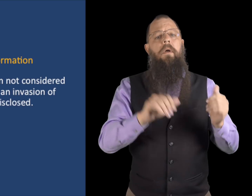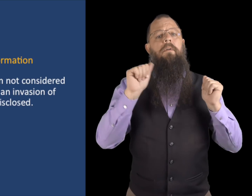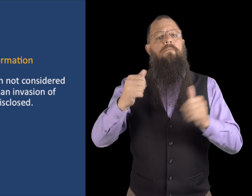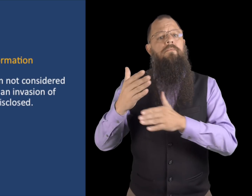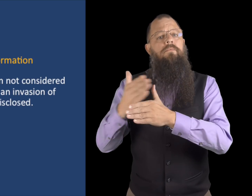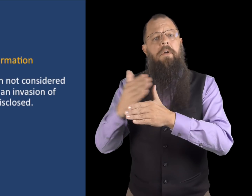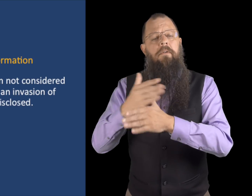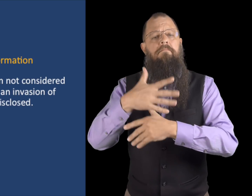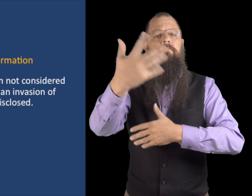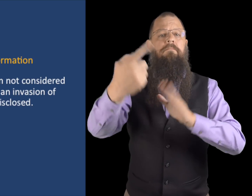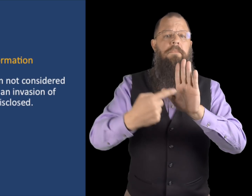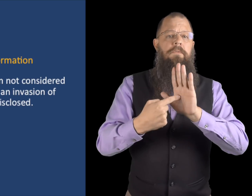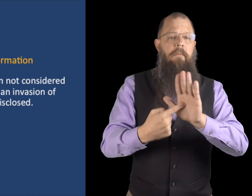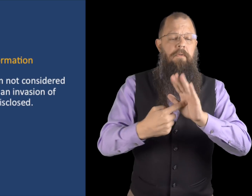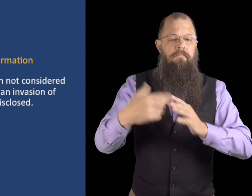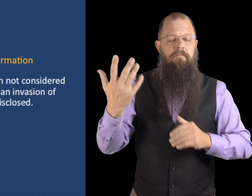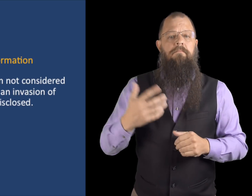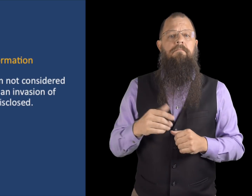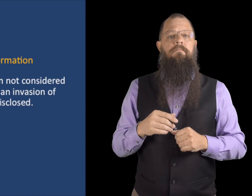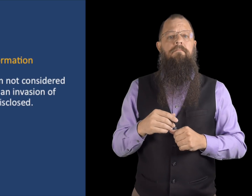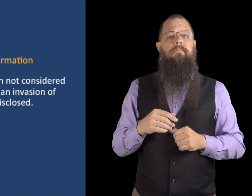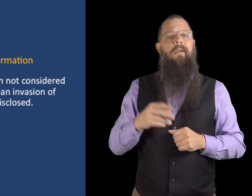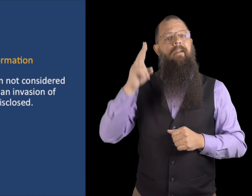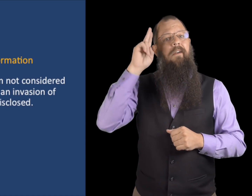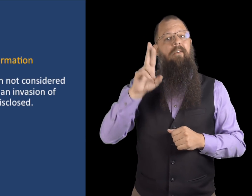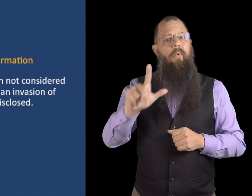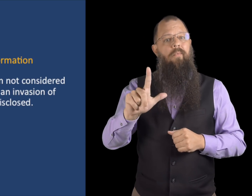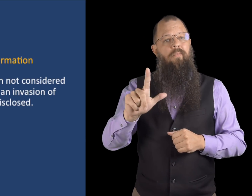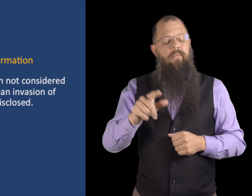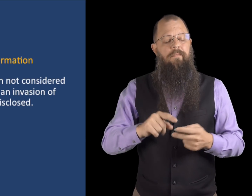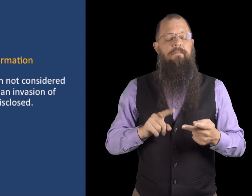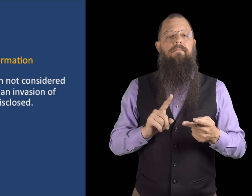not considered harmful or an invasion of privacy if disclosed.